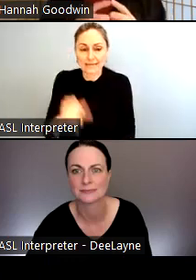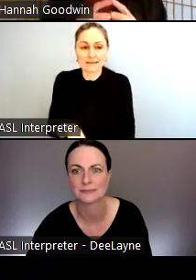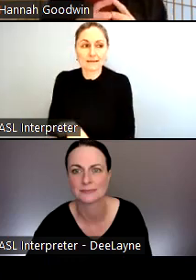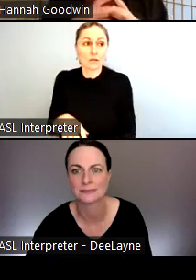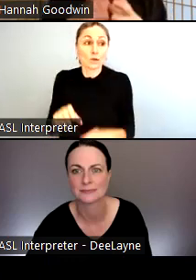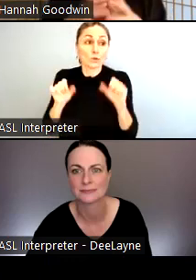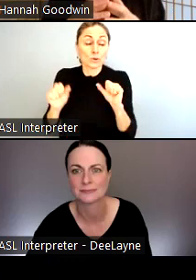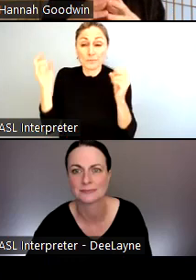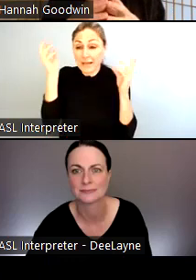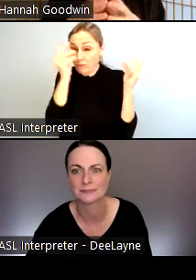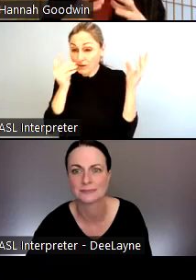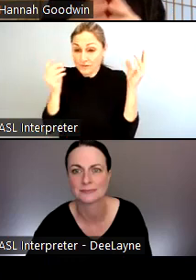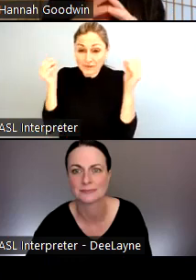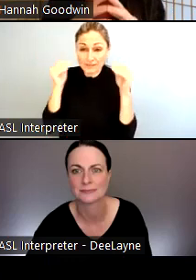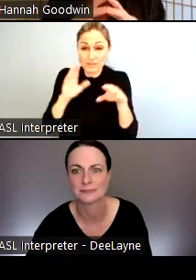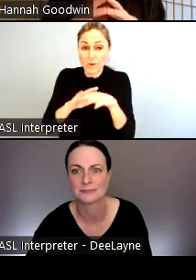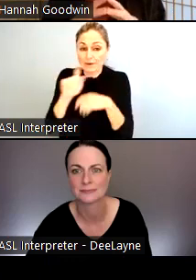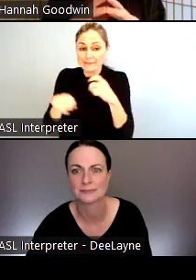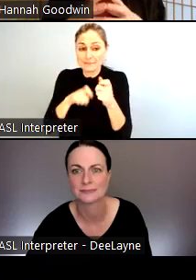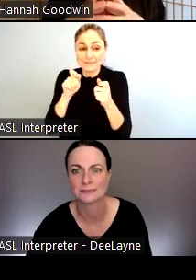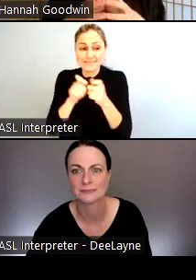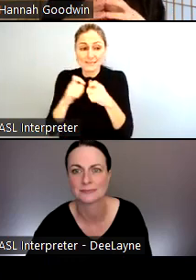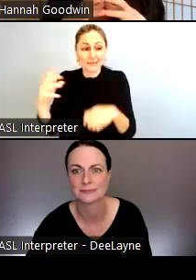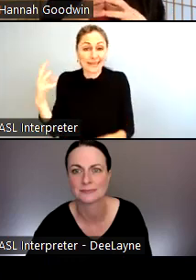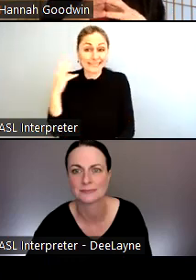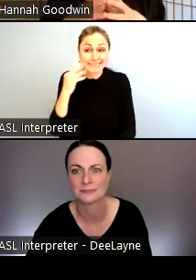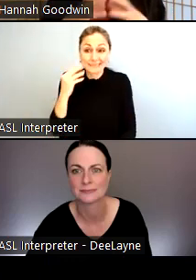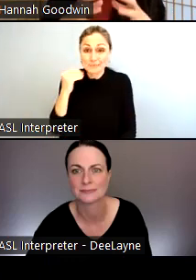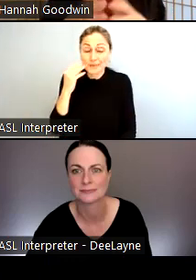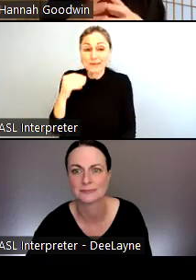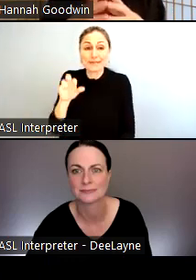on a particular experience or event